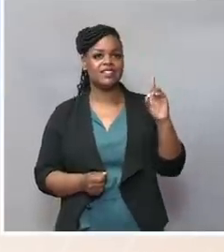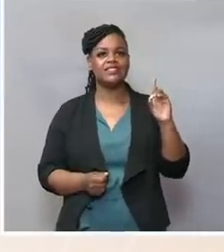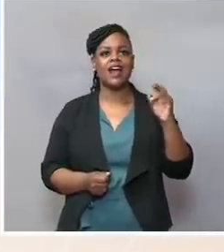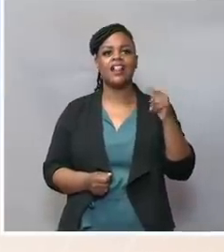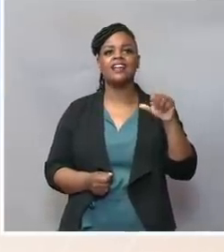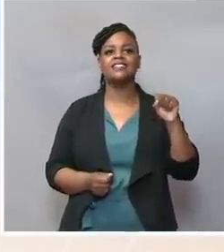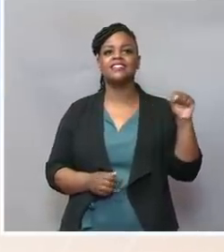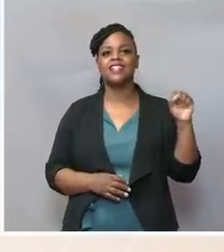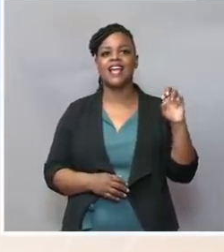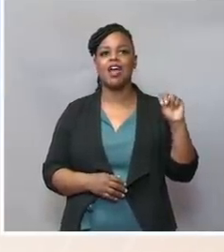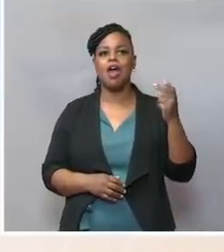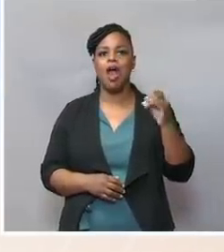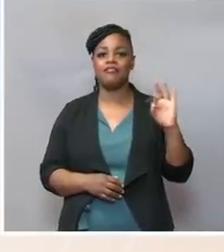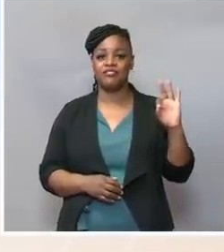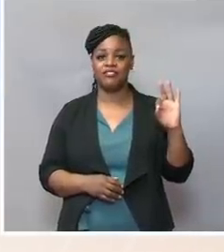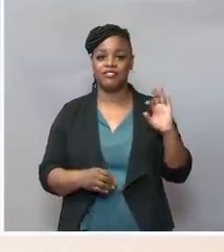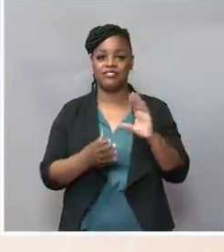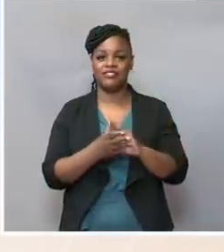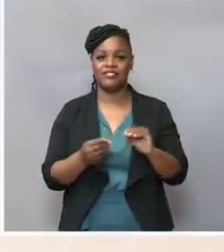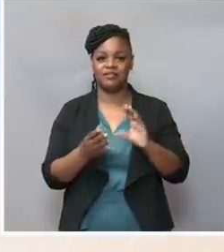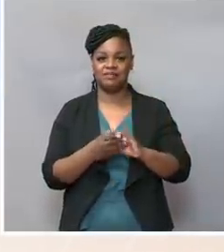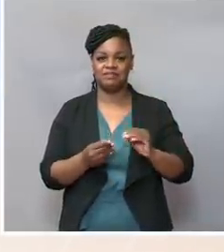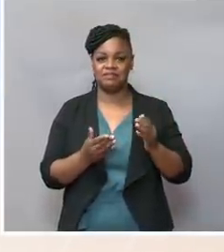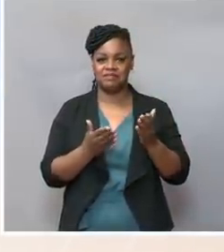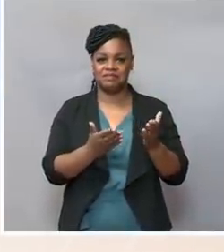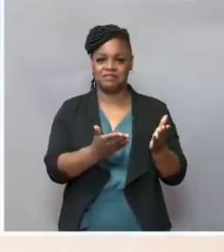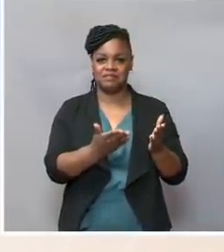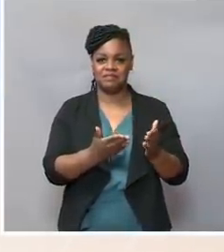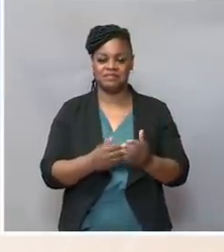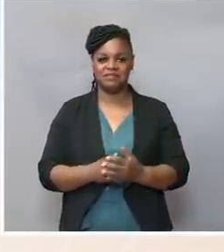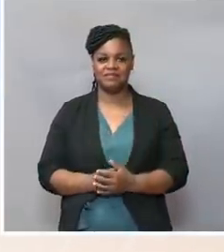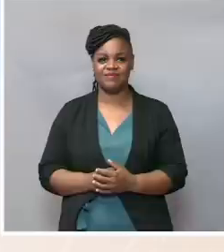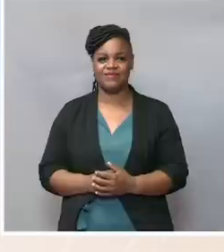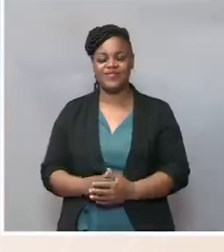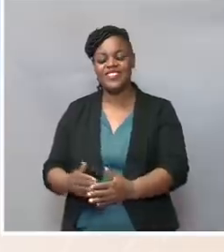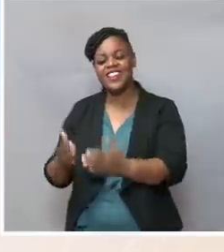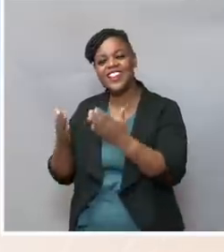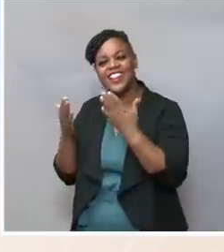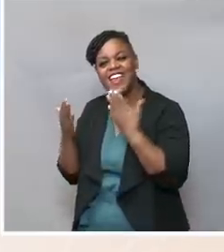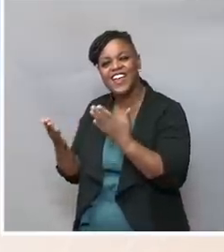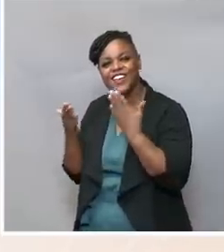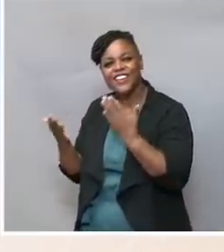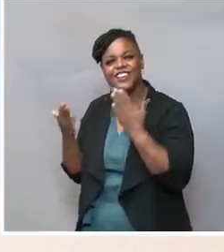Mr. Emhoff: Thank you so much, Secretary Haaland. It's my absolute honor to join you